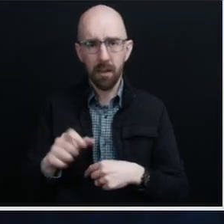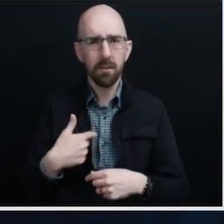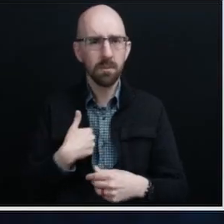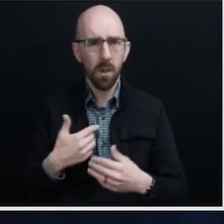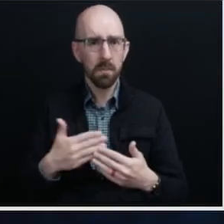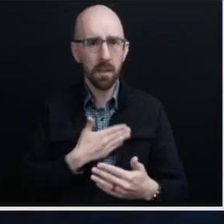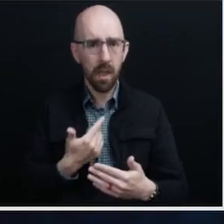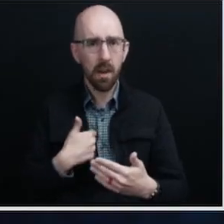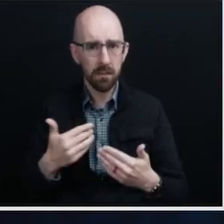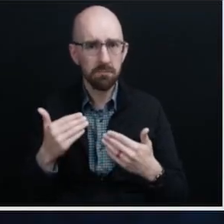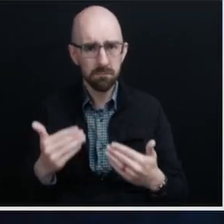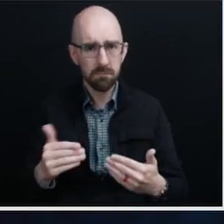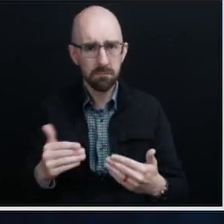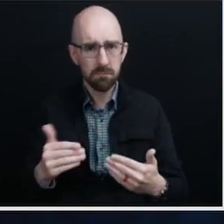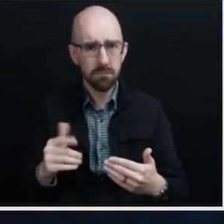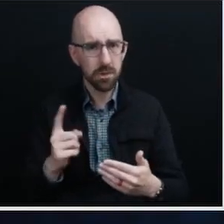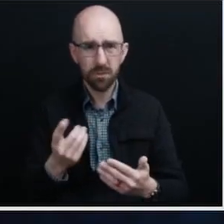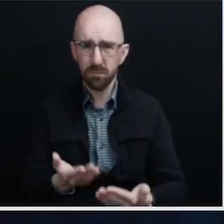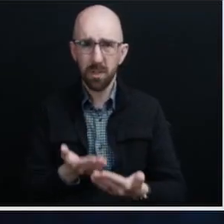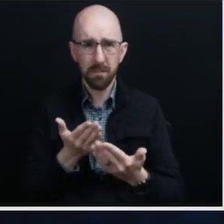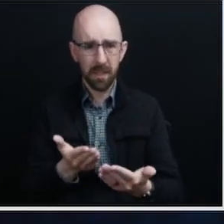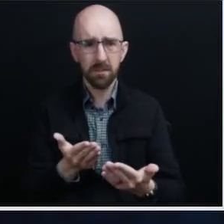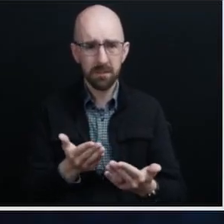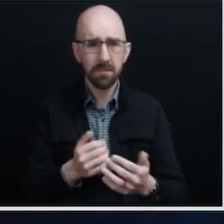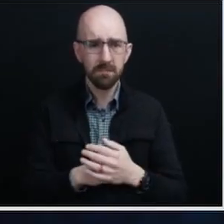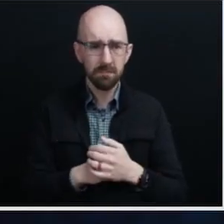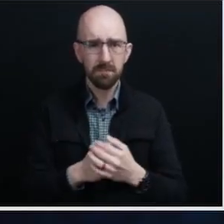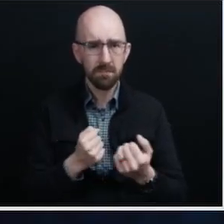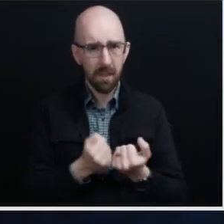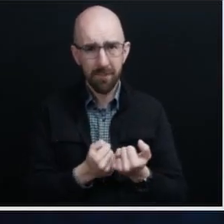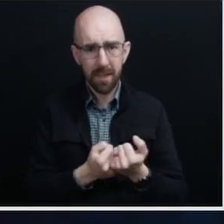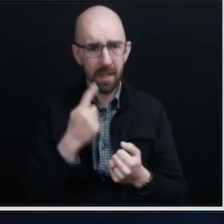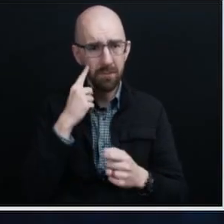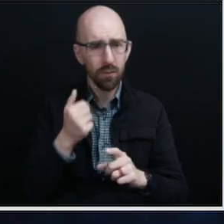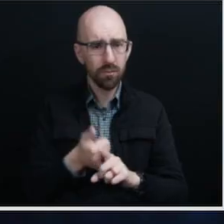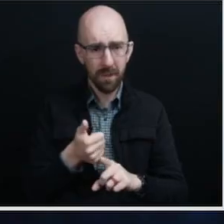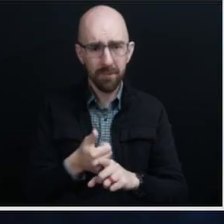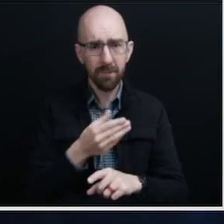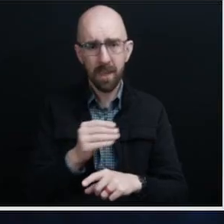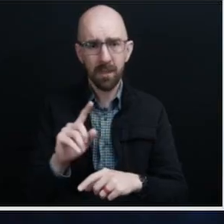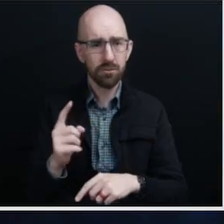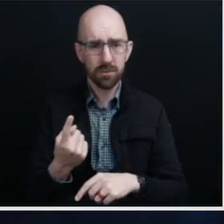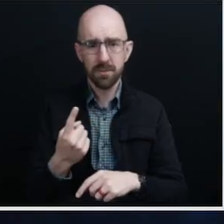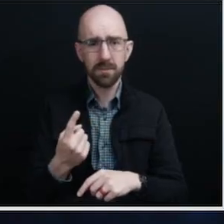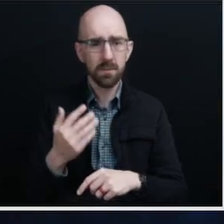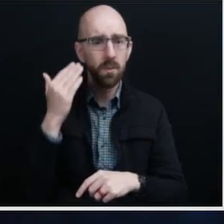yeah, just recommend um advocating for yourself and and just knowing your body and trusting when